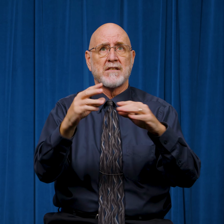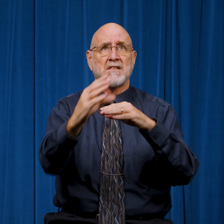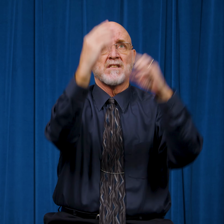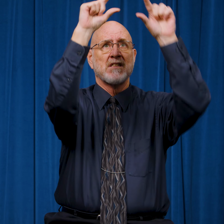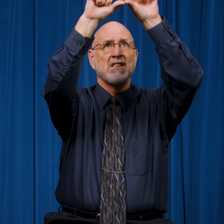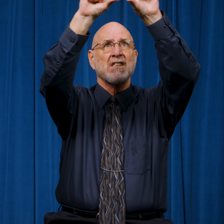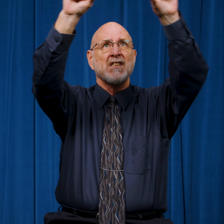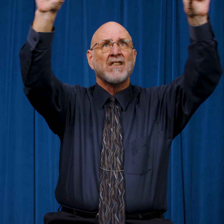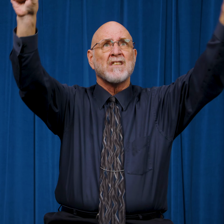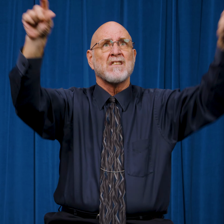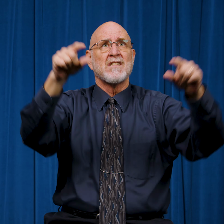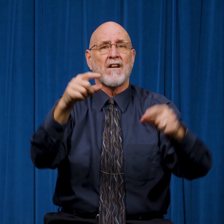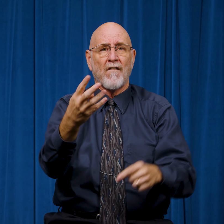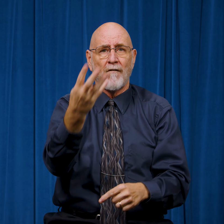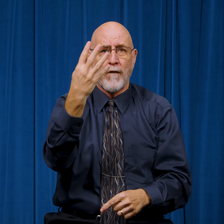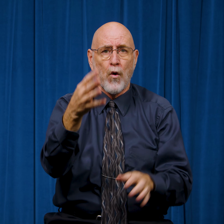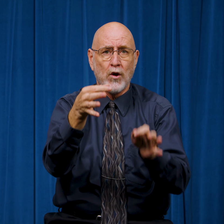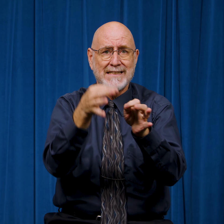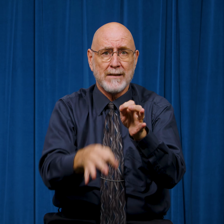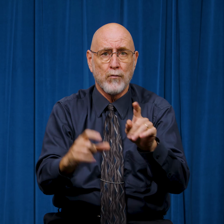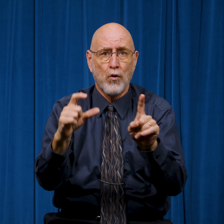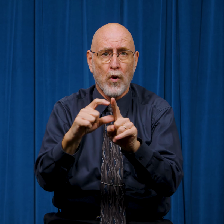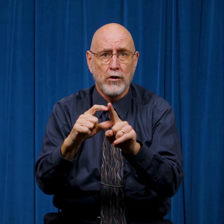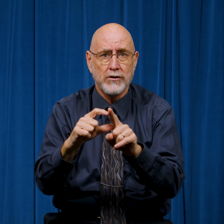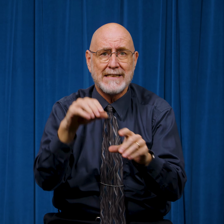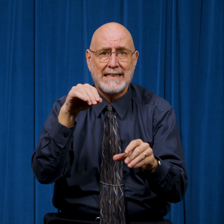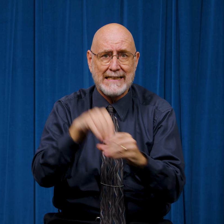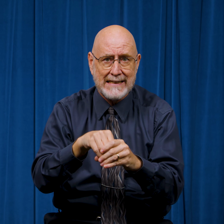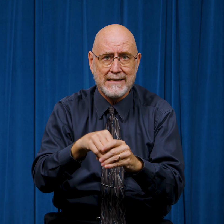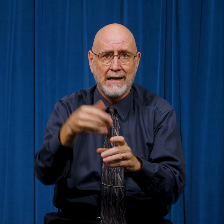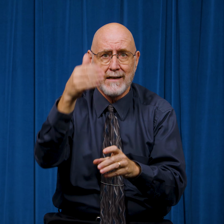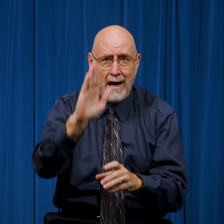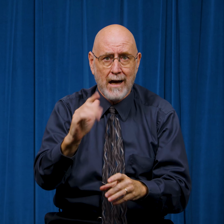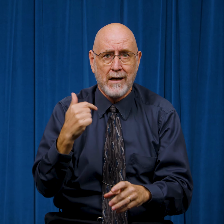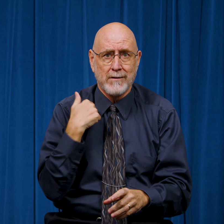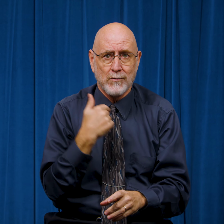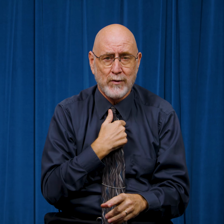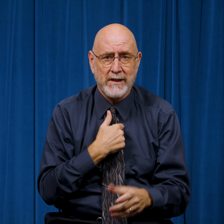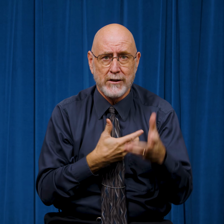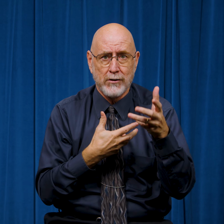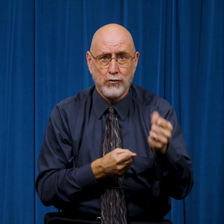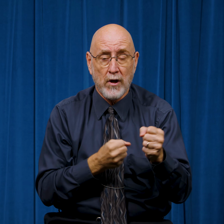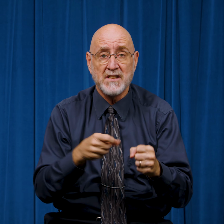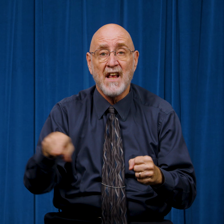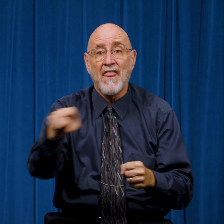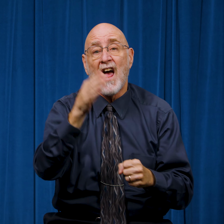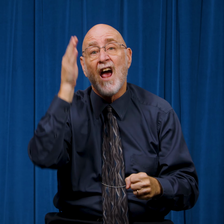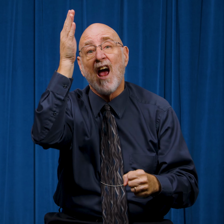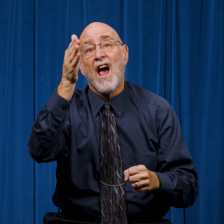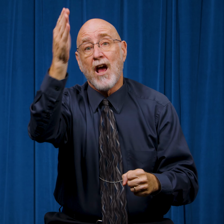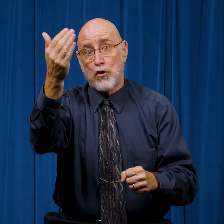these four simple words: "In God We Trust." While they may not know that this simple statement